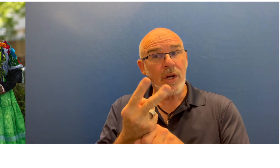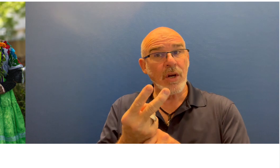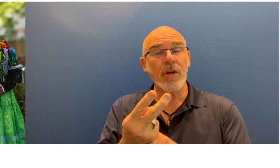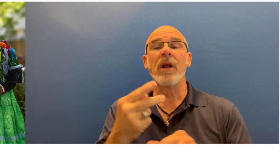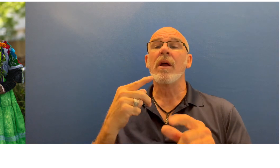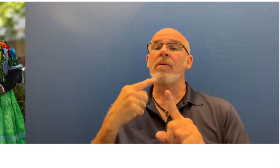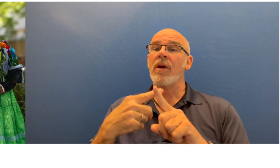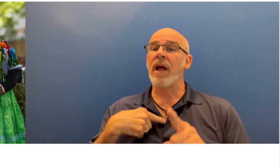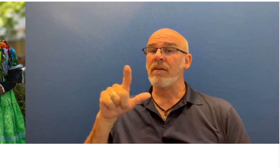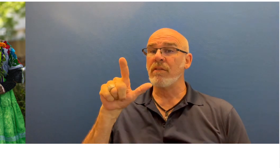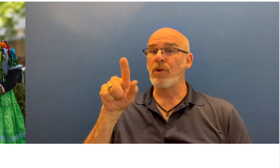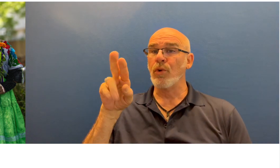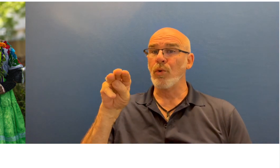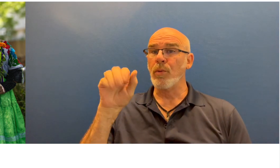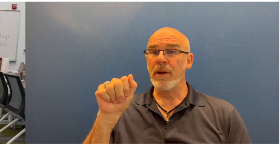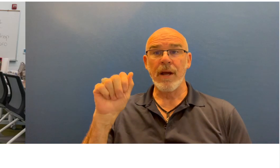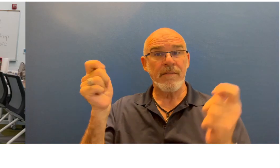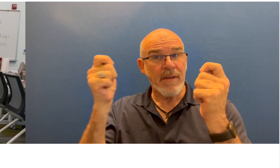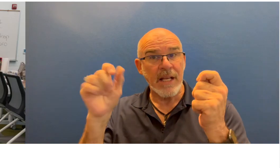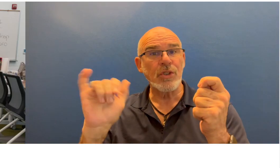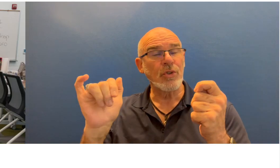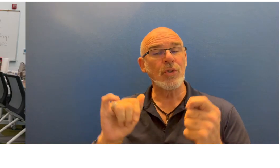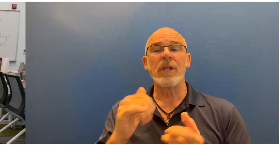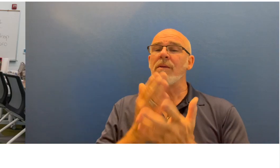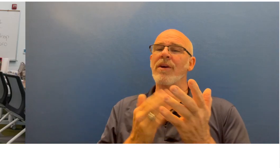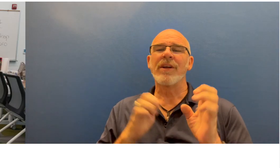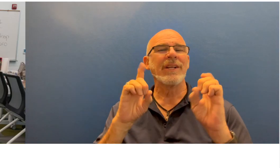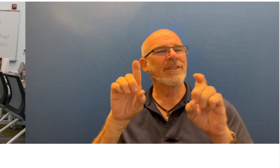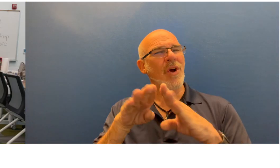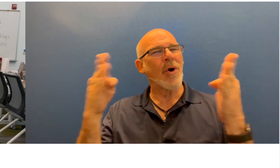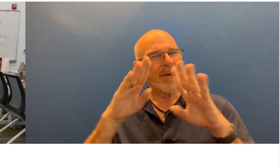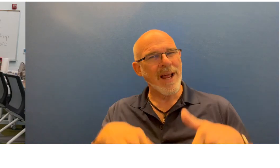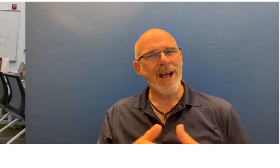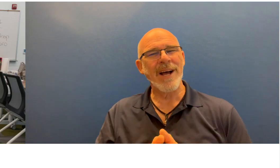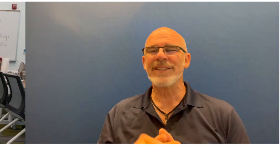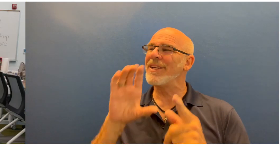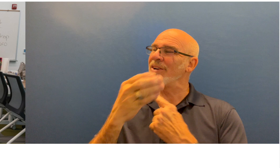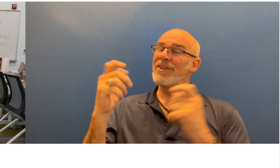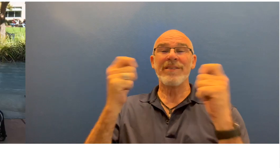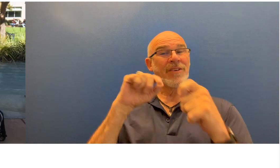where we have, it's a heart of our educational open house and cultural celebration for our community.